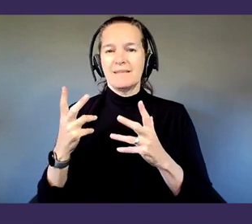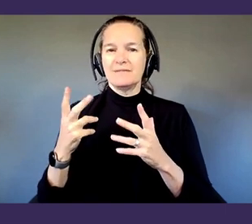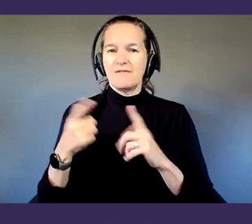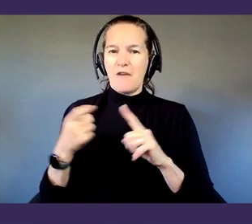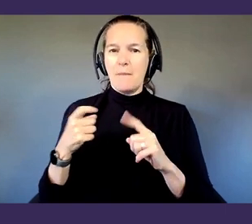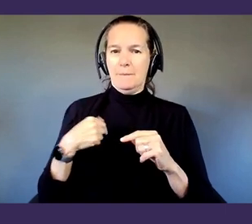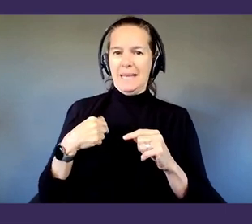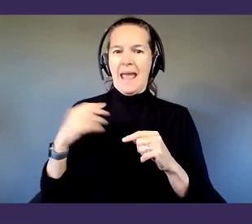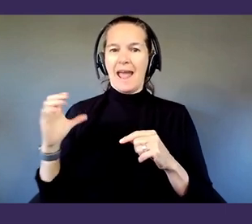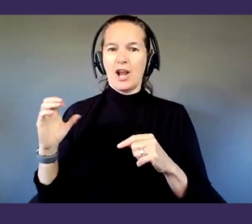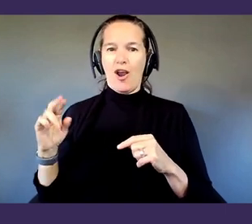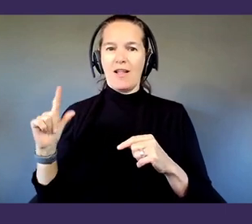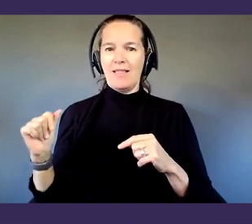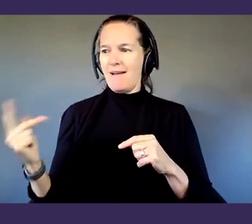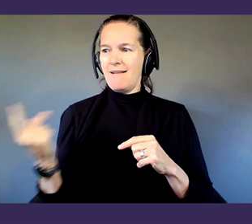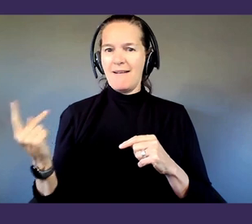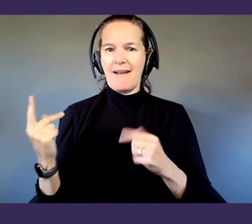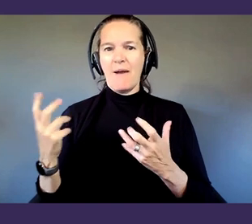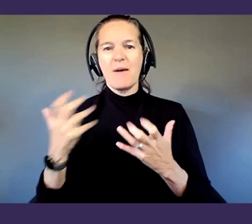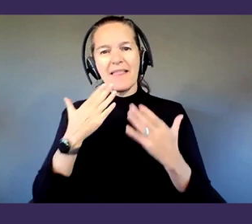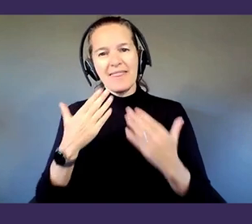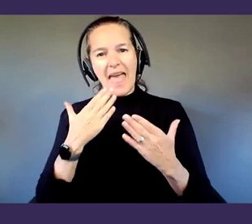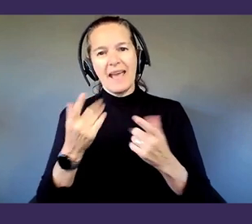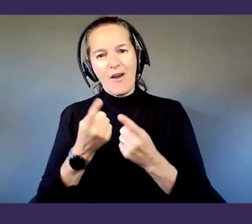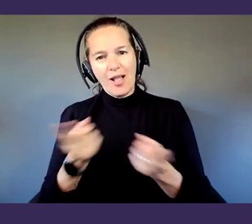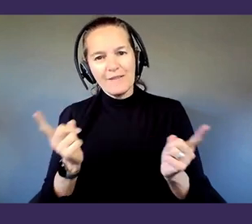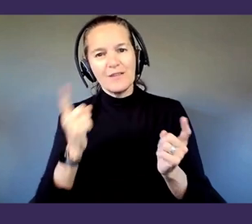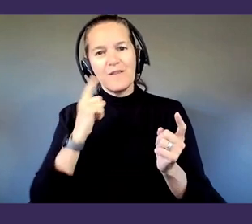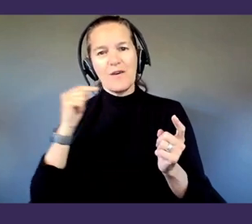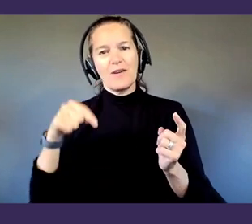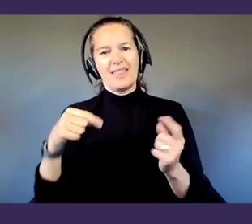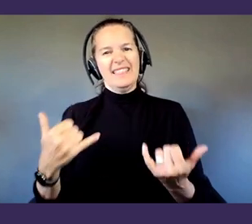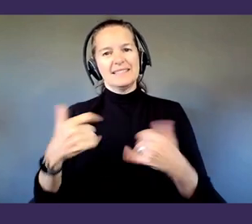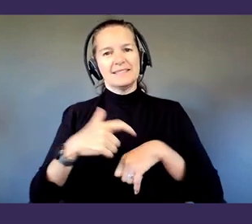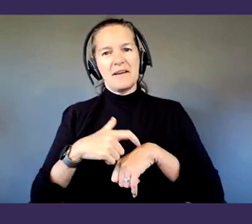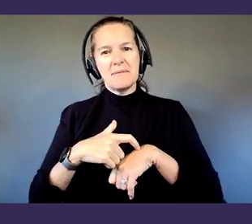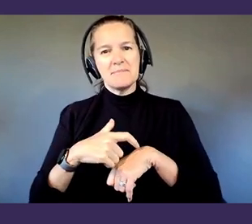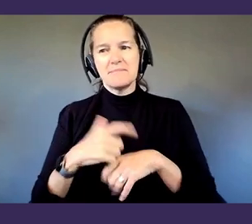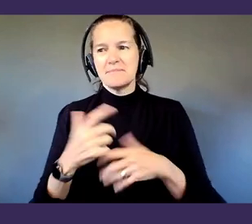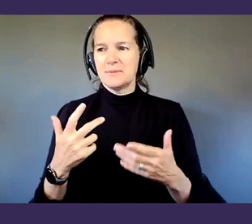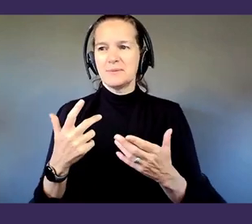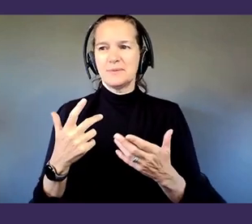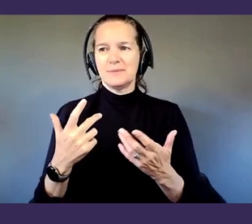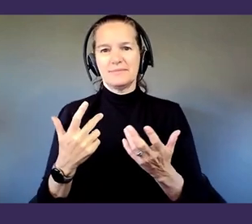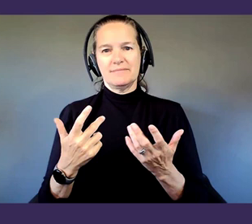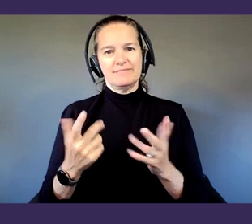I just wanna thank all of you for this opportunity to show off actually a decision